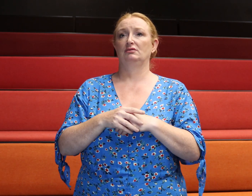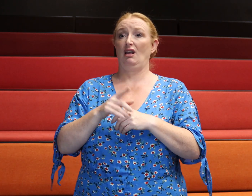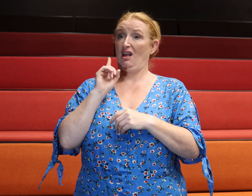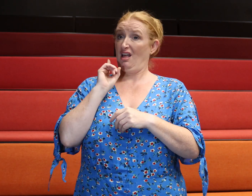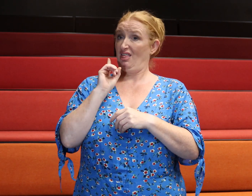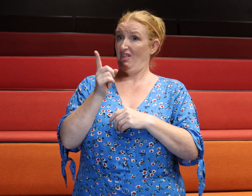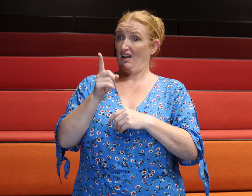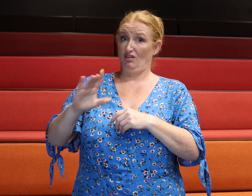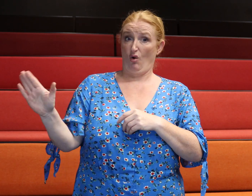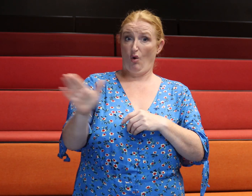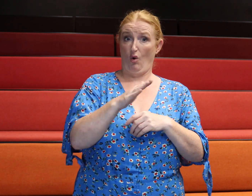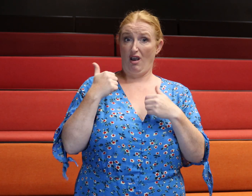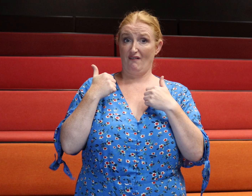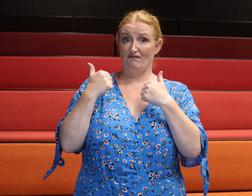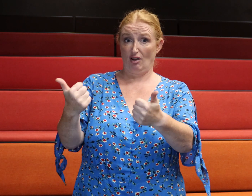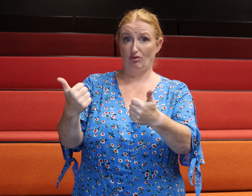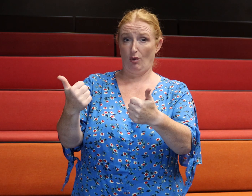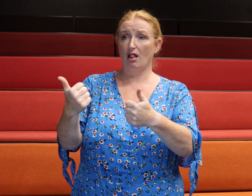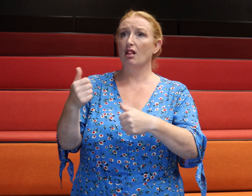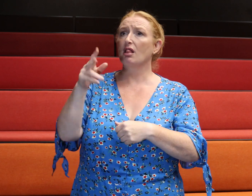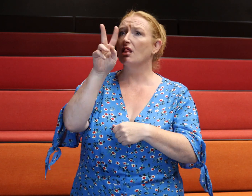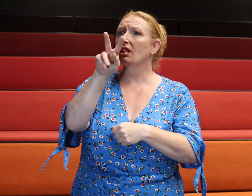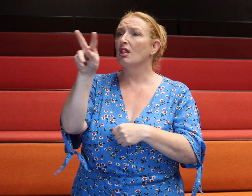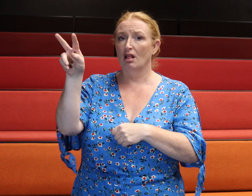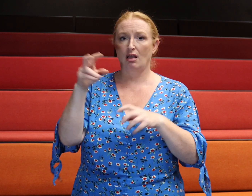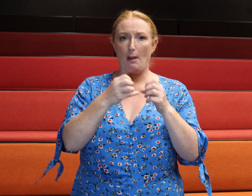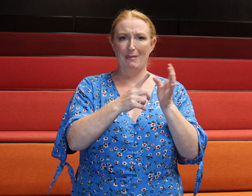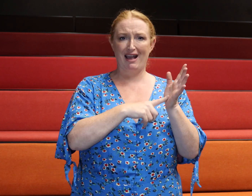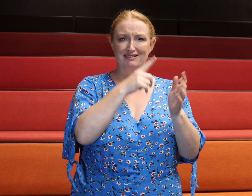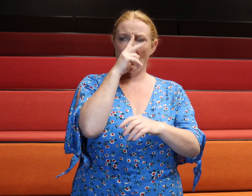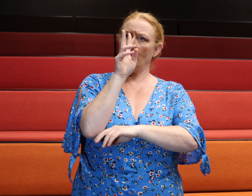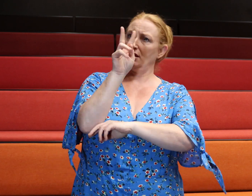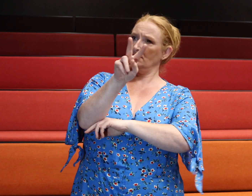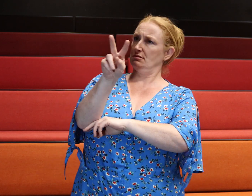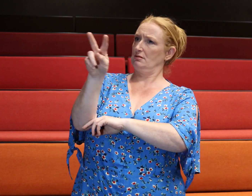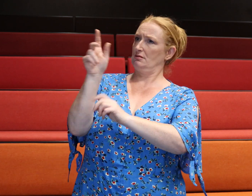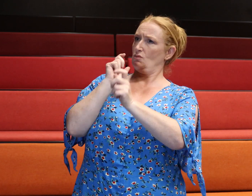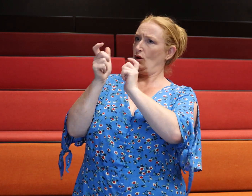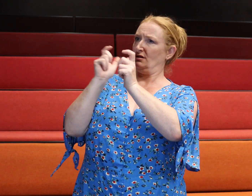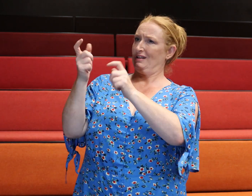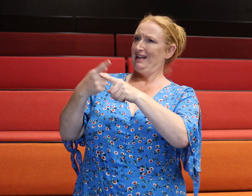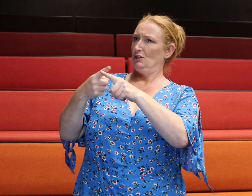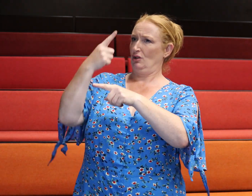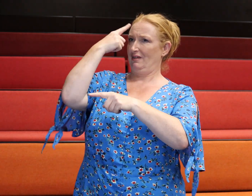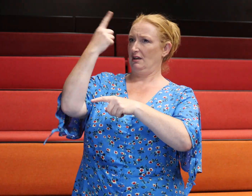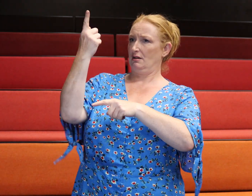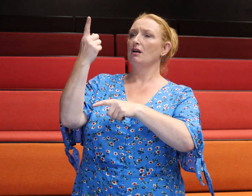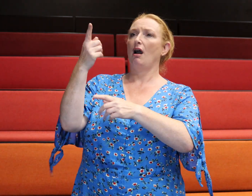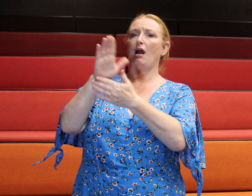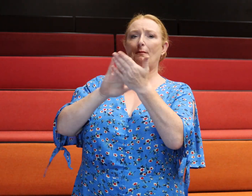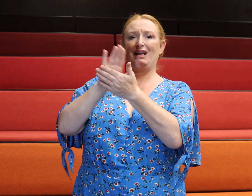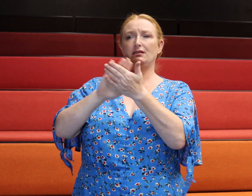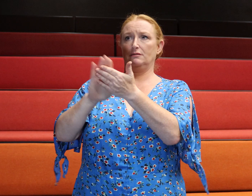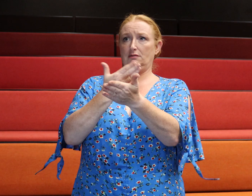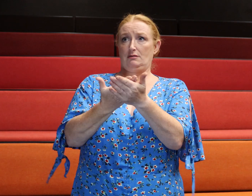‘that's all very well’ for a BSL deaf audience, they would see that English and think